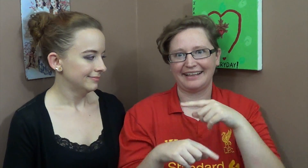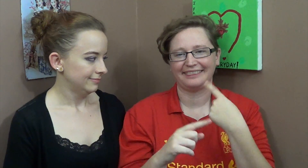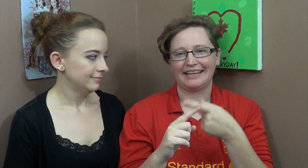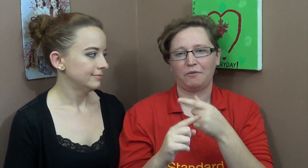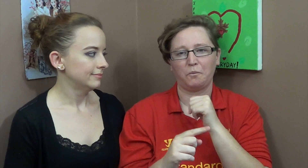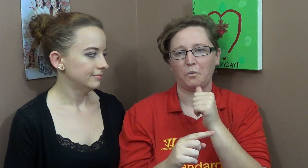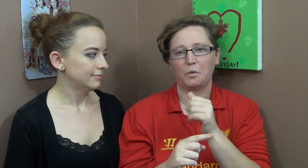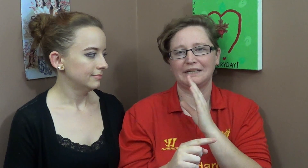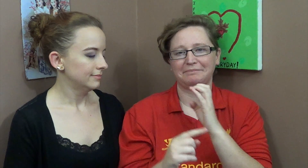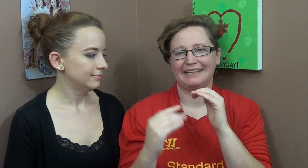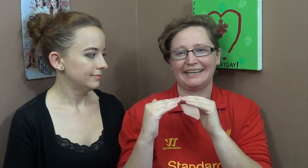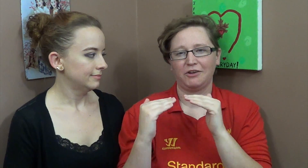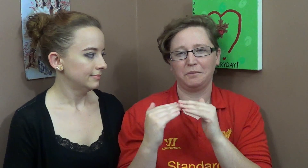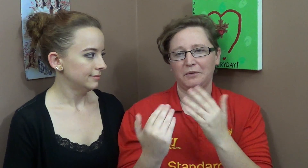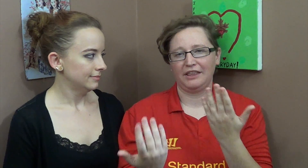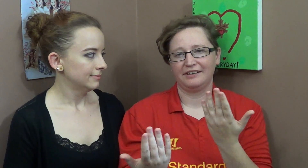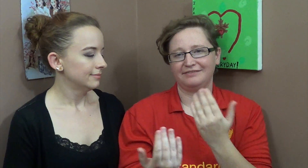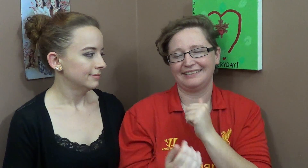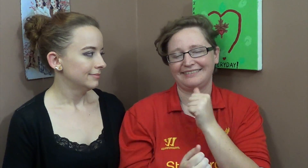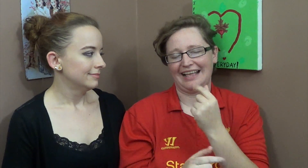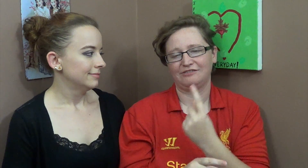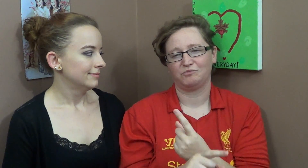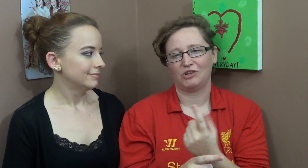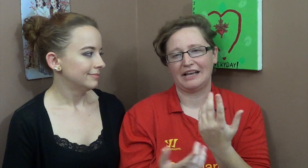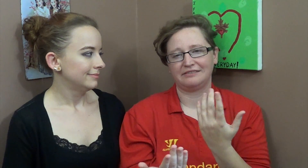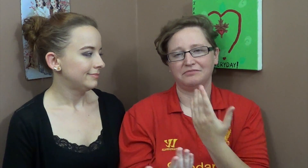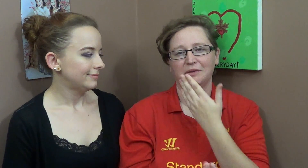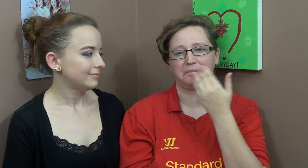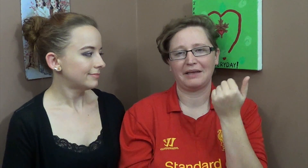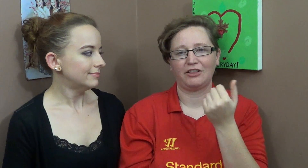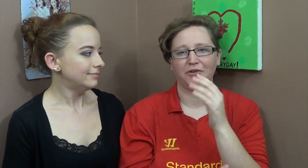then it won't be equal. It's not right. It's better